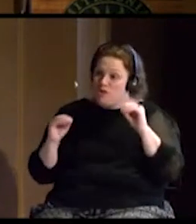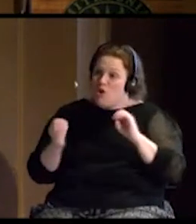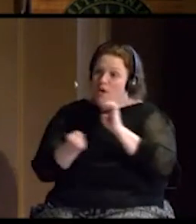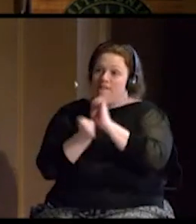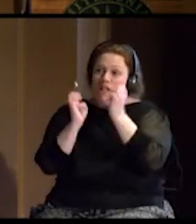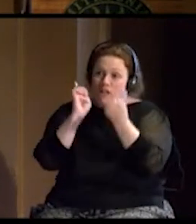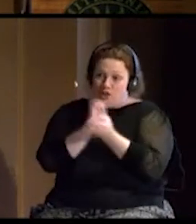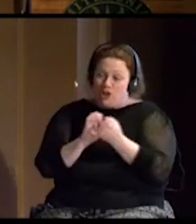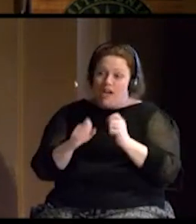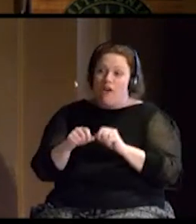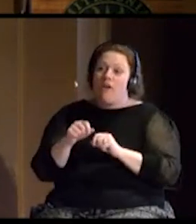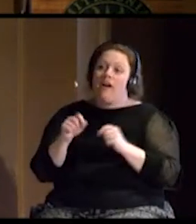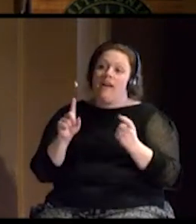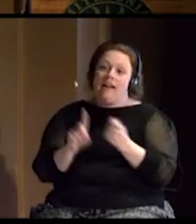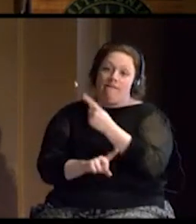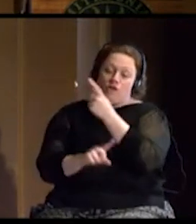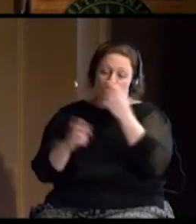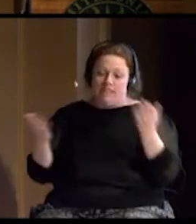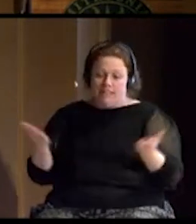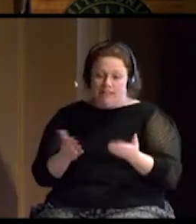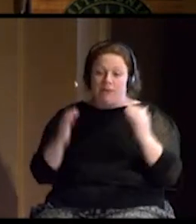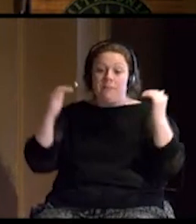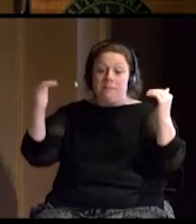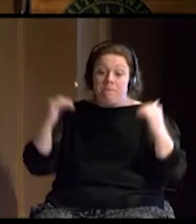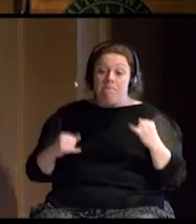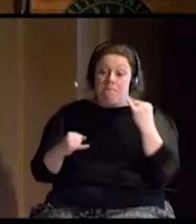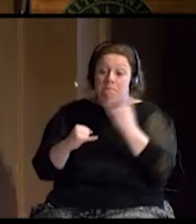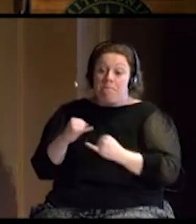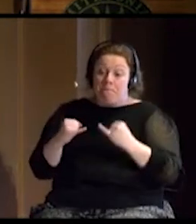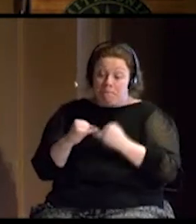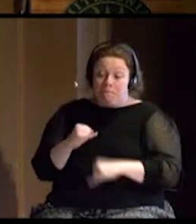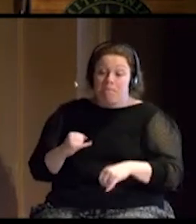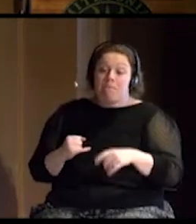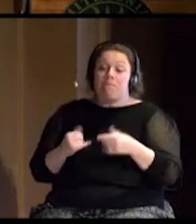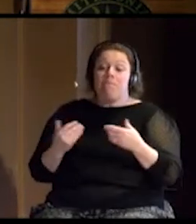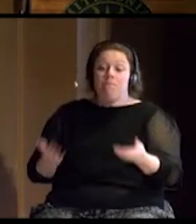The final example involves Lophiiformes, the anglerfishes and relatives.